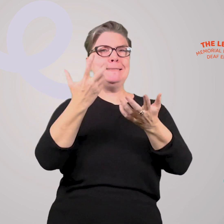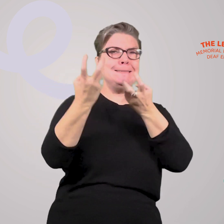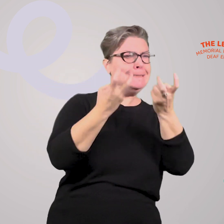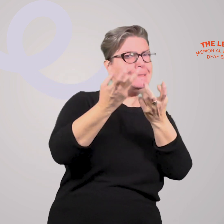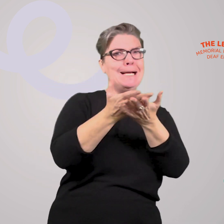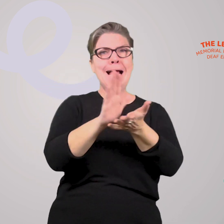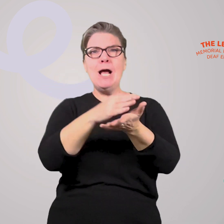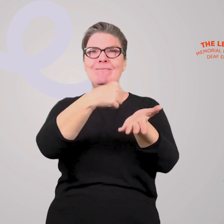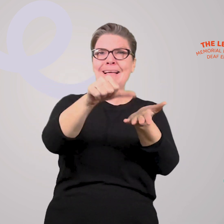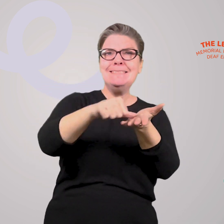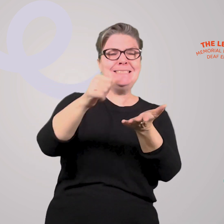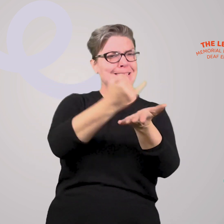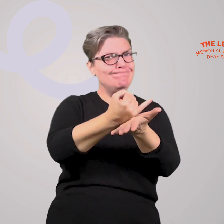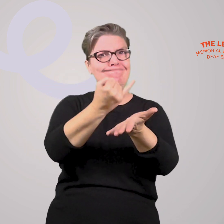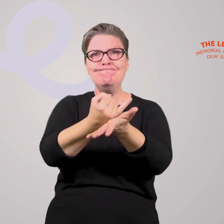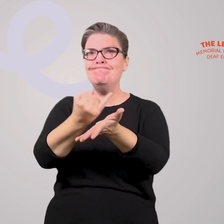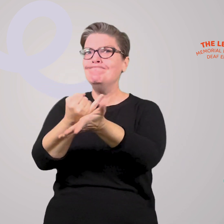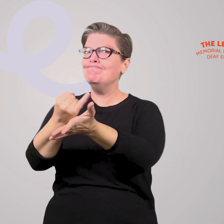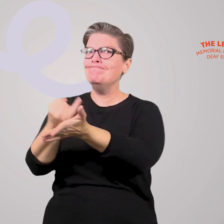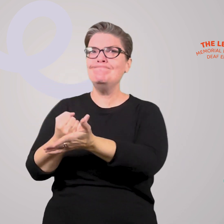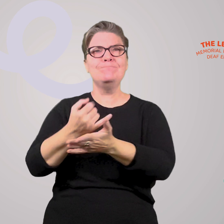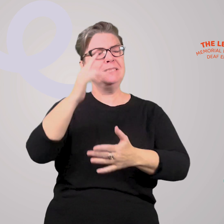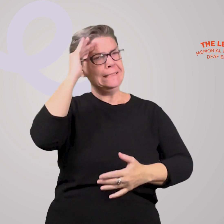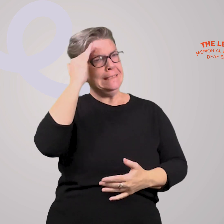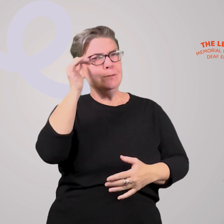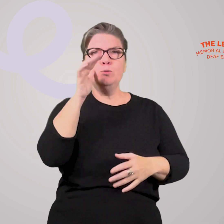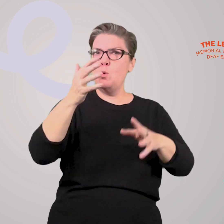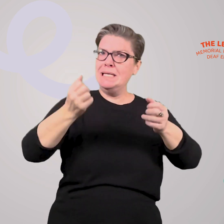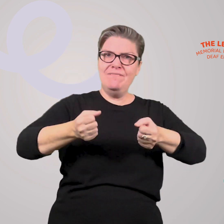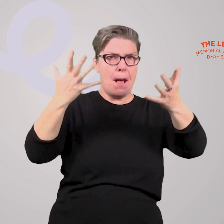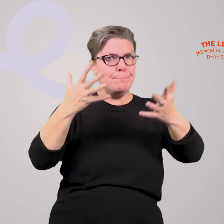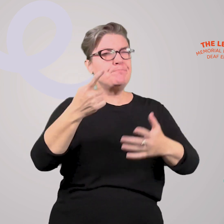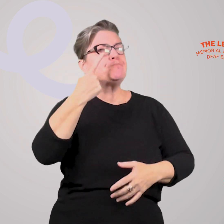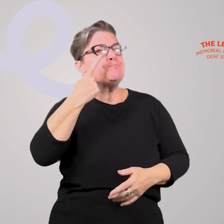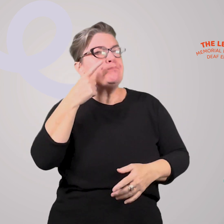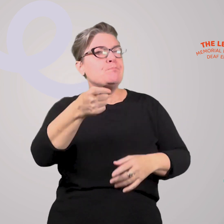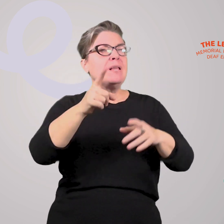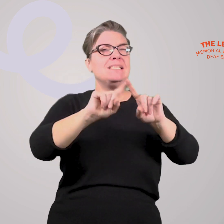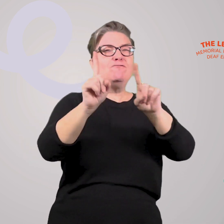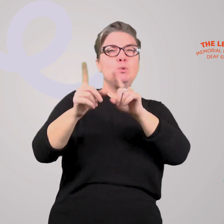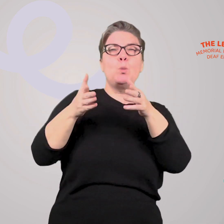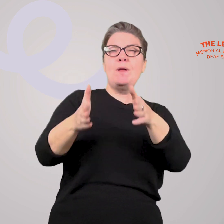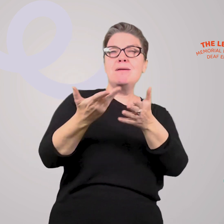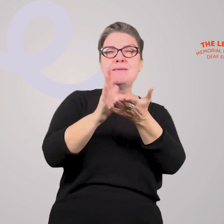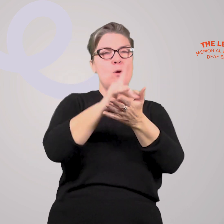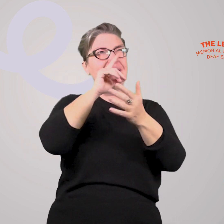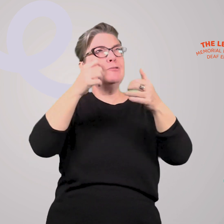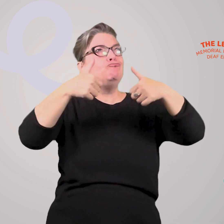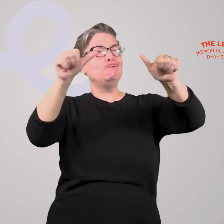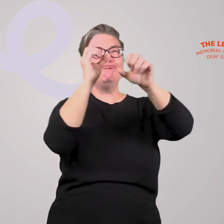one of the missing components in their service delivery. Although their initial application for additional funding during